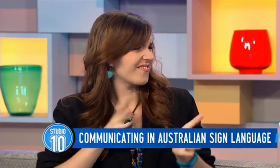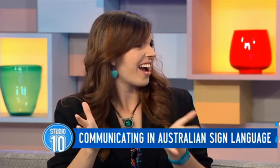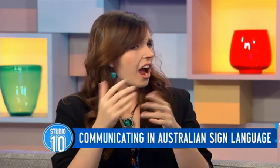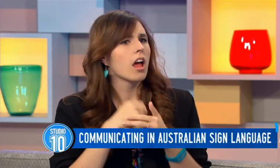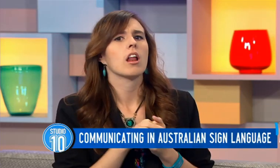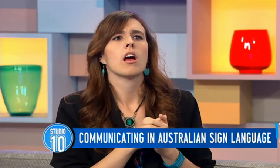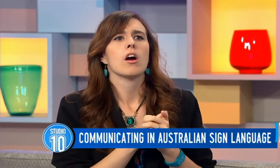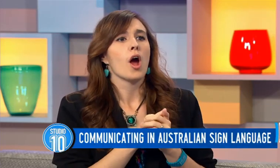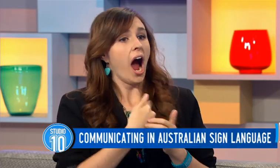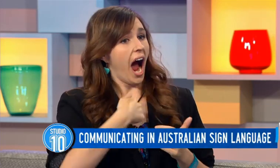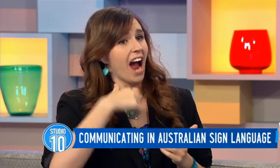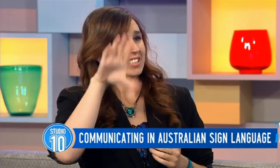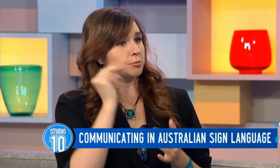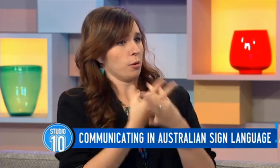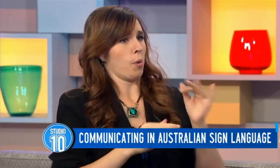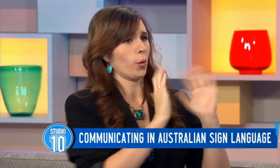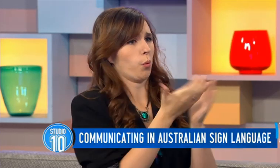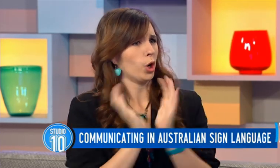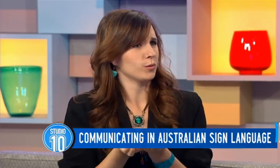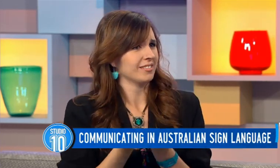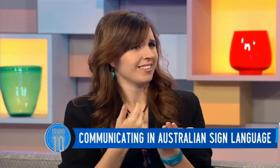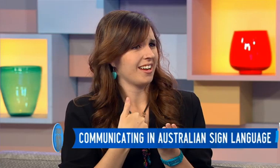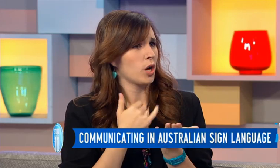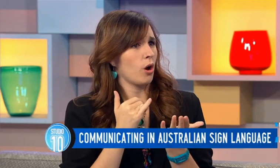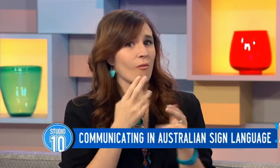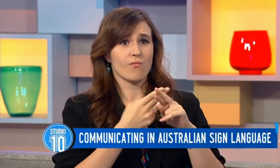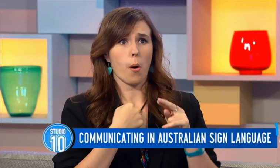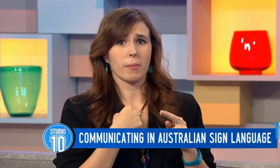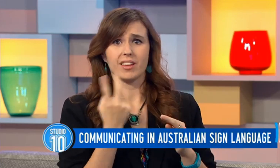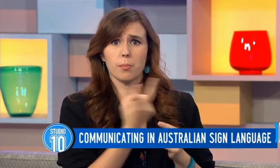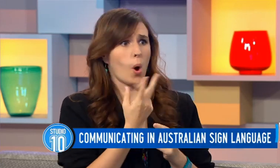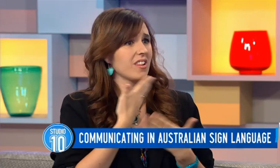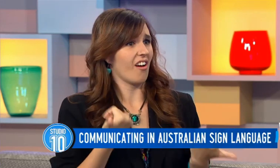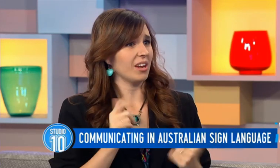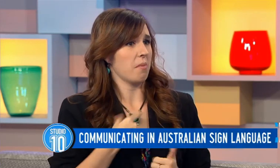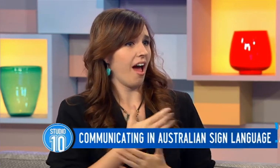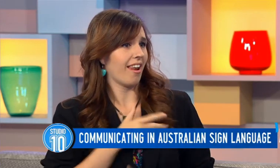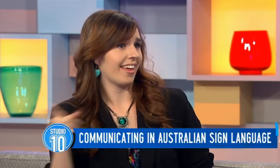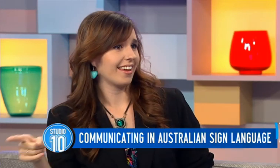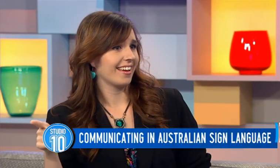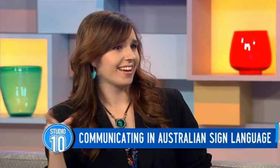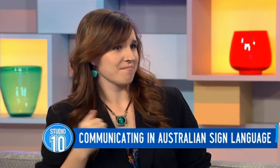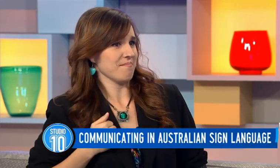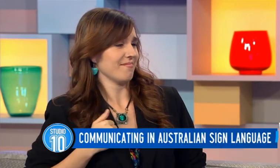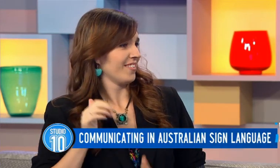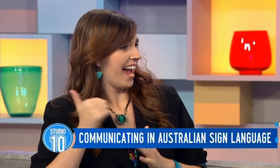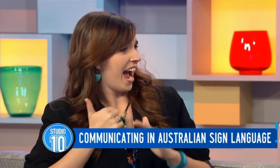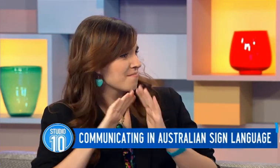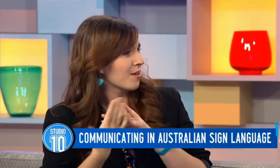if they feel confident that it's perfectly okay for them but for me I've experienced both worlds for me they both wonderful but I like using Auslan